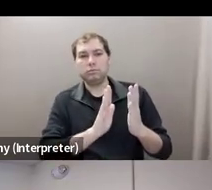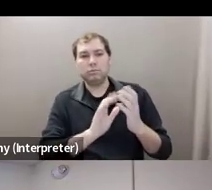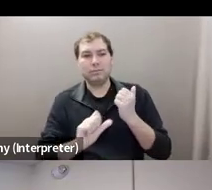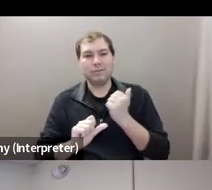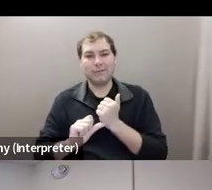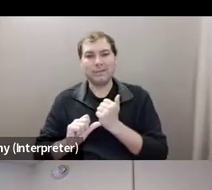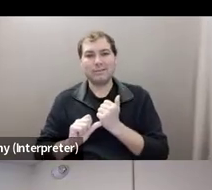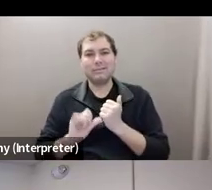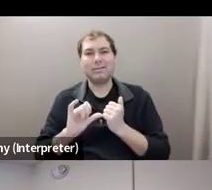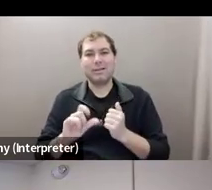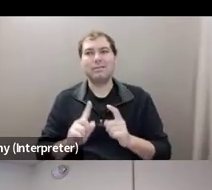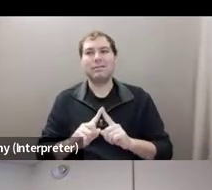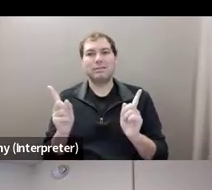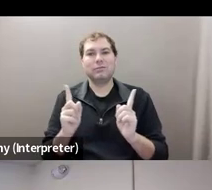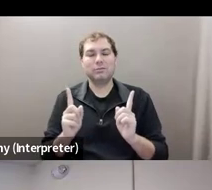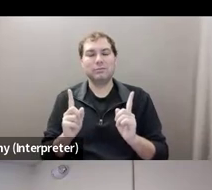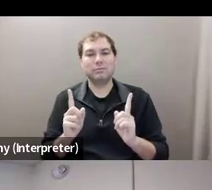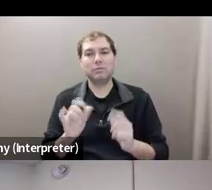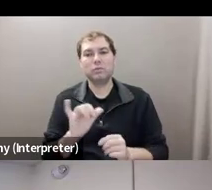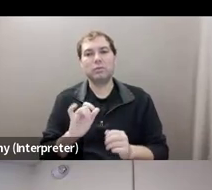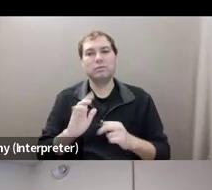Don Posh: gonna make a difference. And what kind of successes we get.